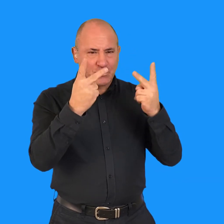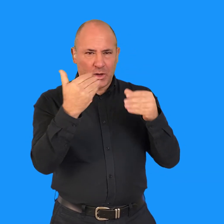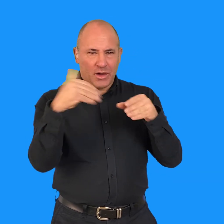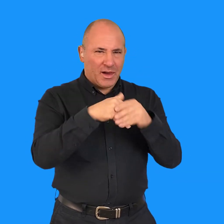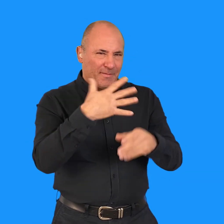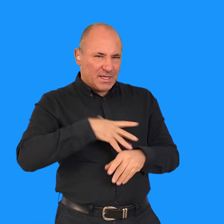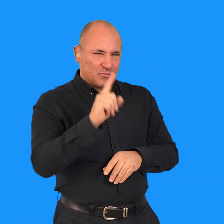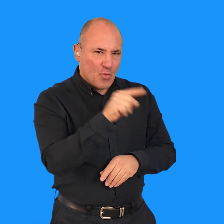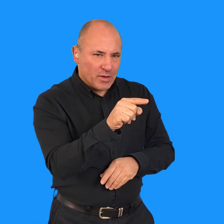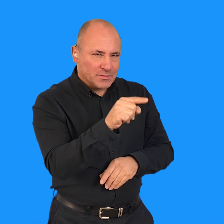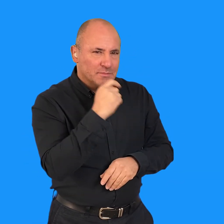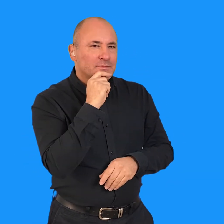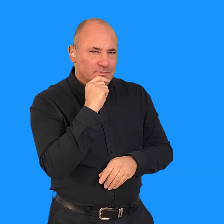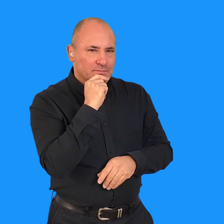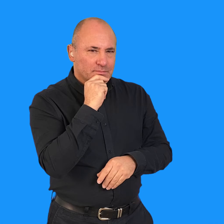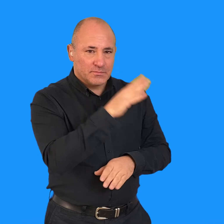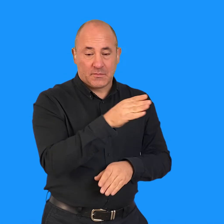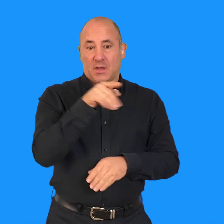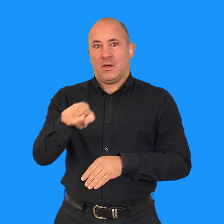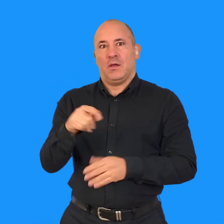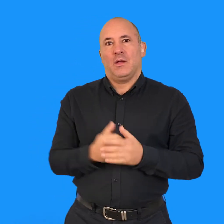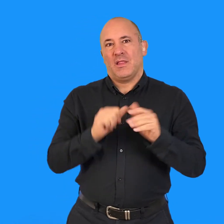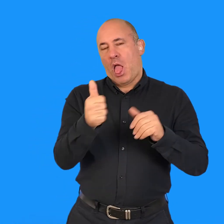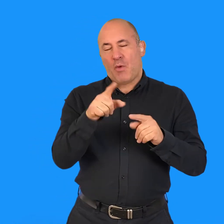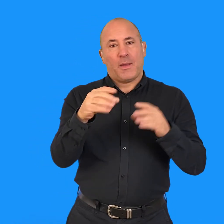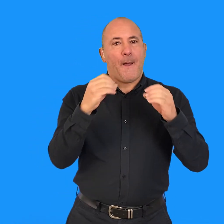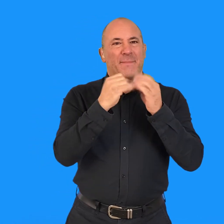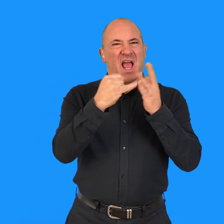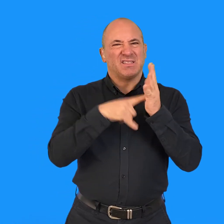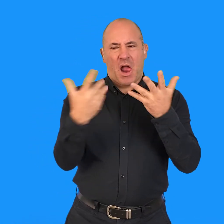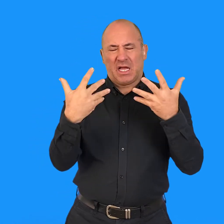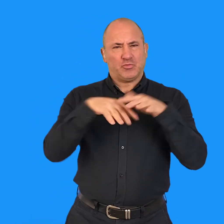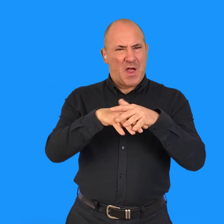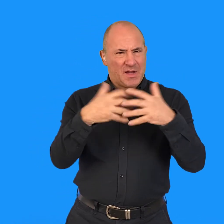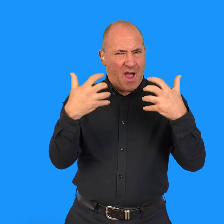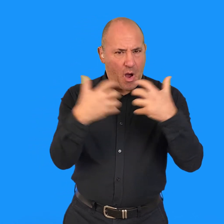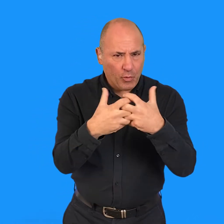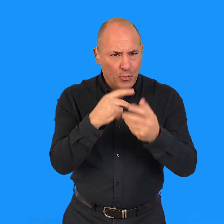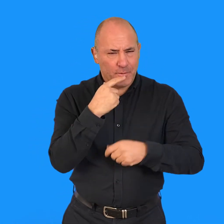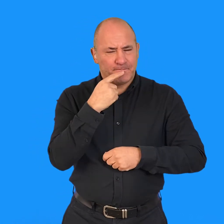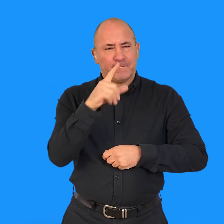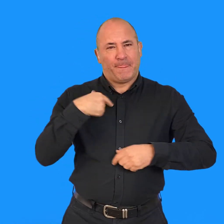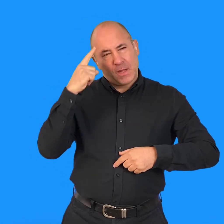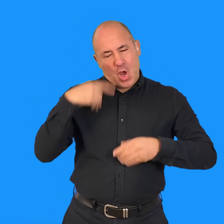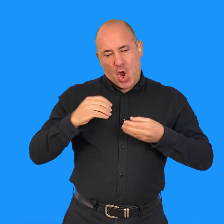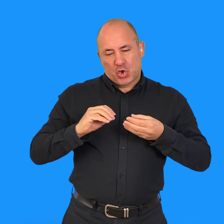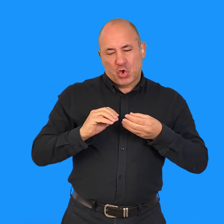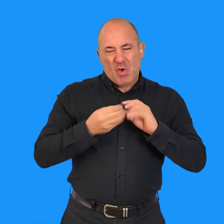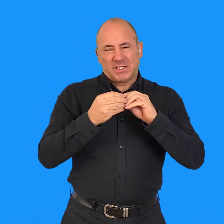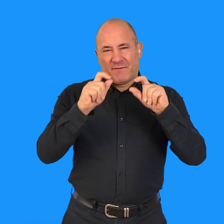of what's needed for a visual element. How do I integrate BSL?